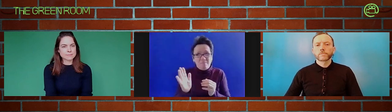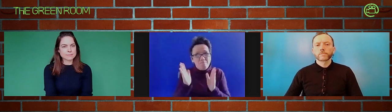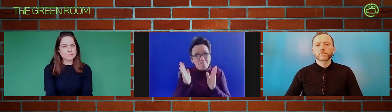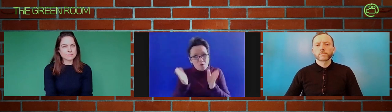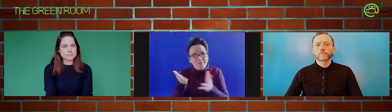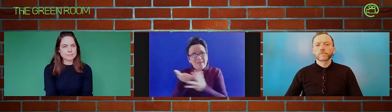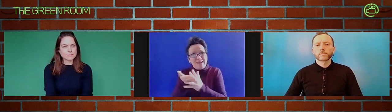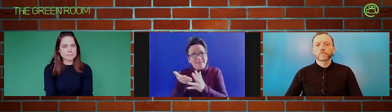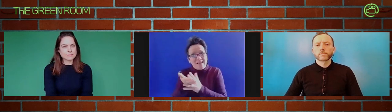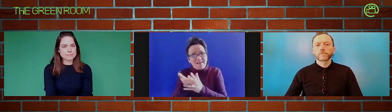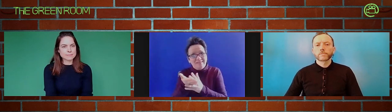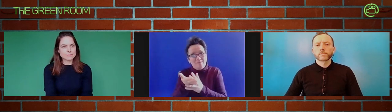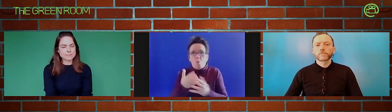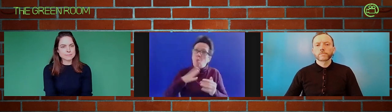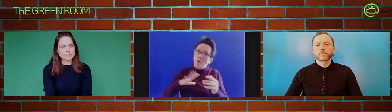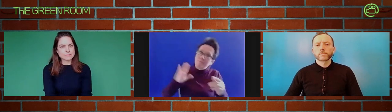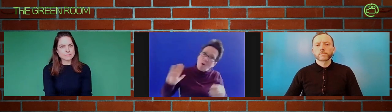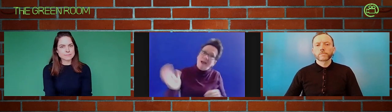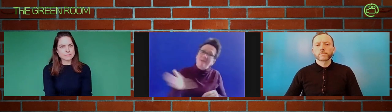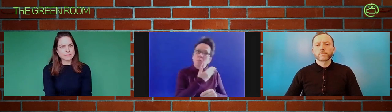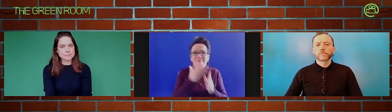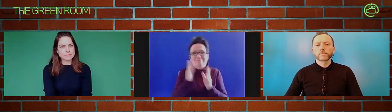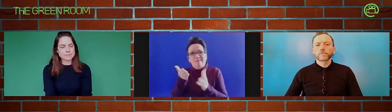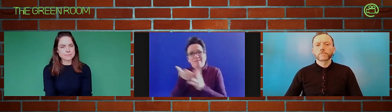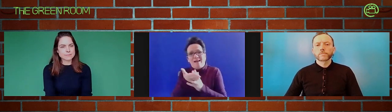So I suggested the Difference Engine as a means of